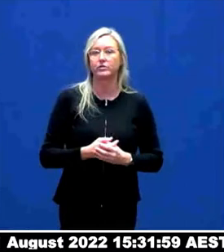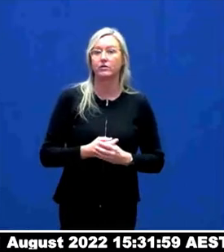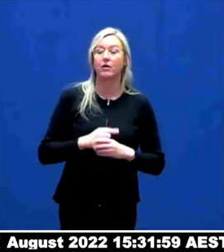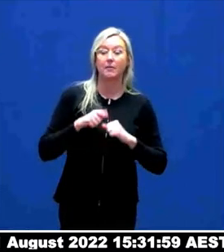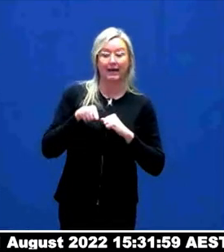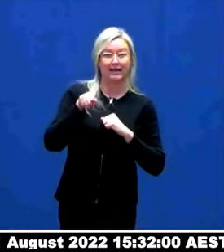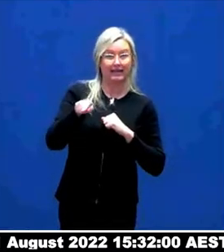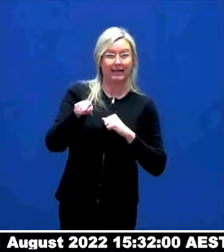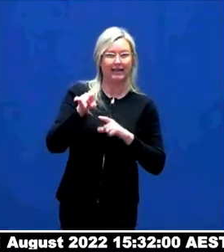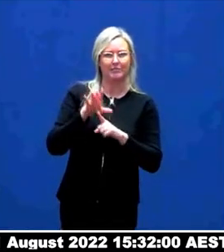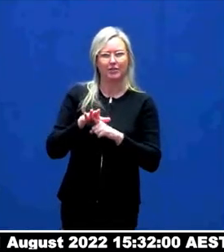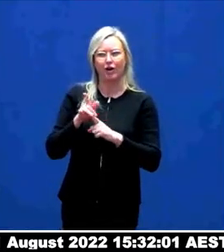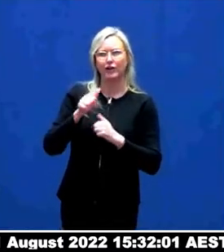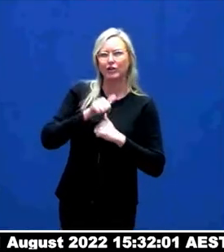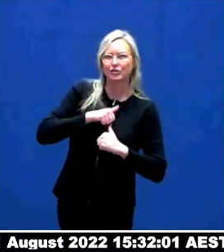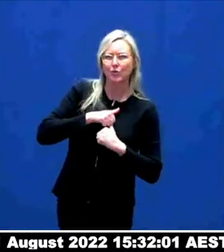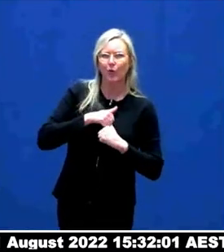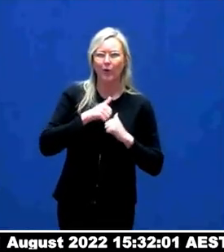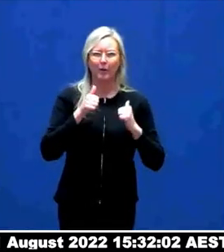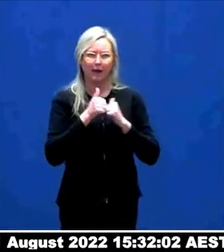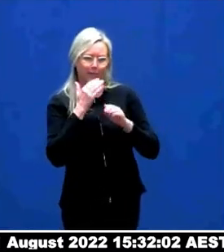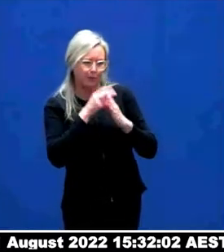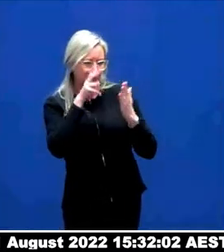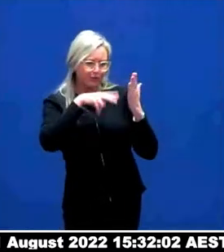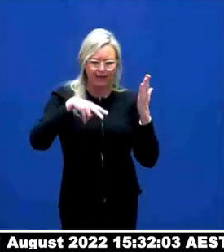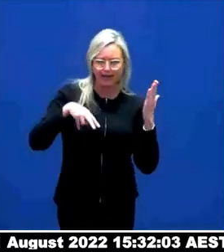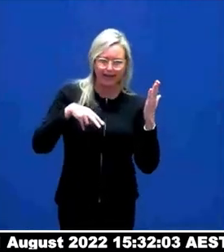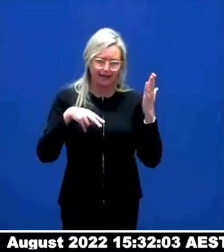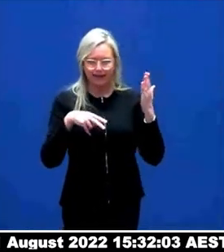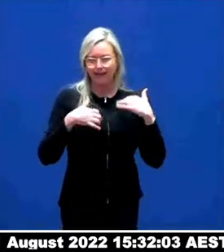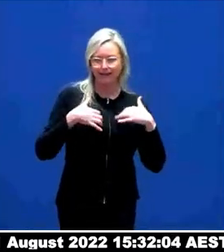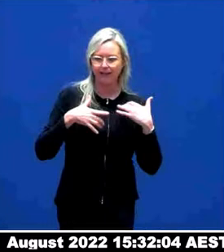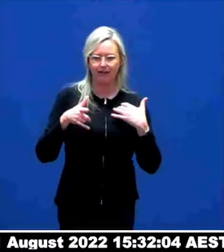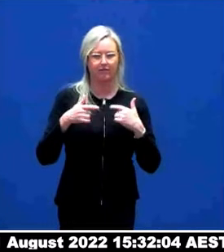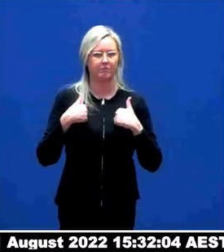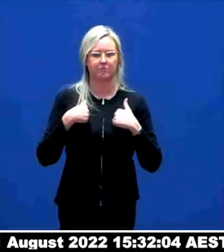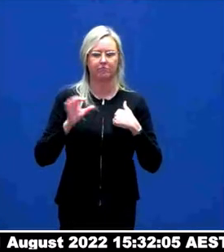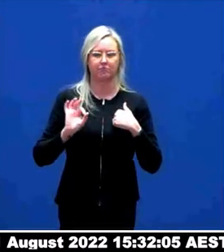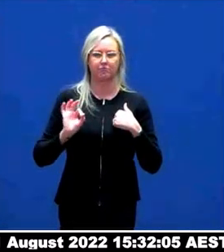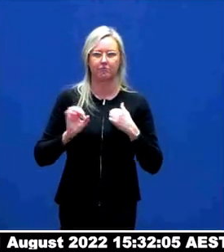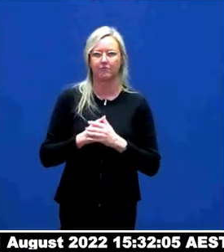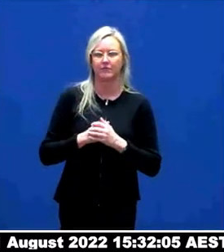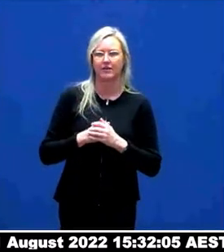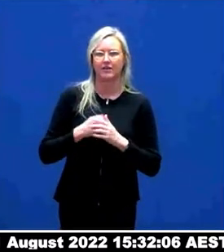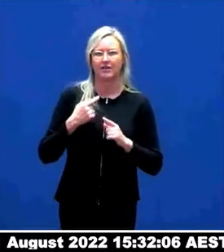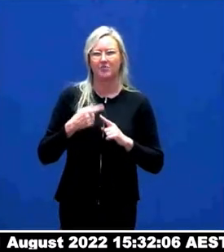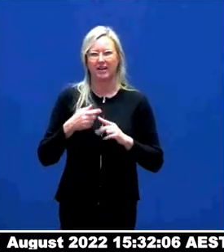wouldn't - he loves mucking around and reading all that stuff. And I just wouldn't want to. And it's a bit of an admission for defeat.